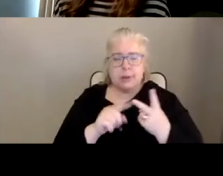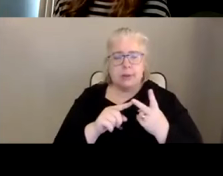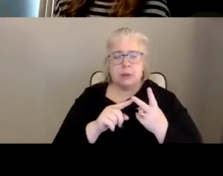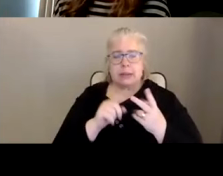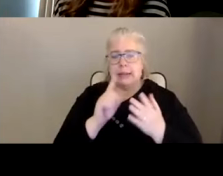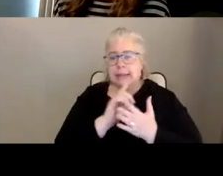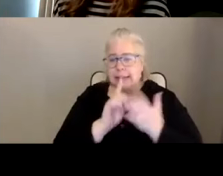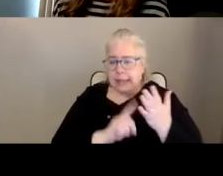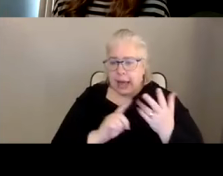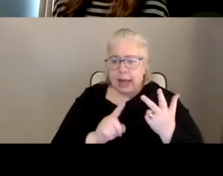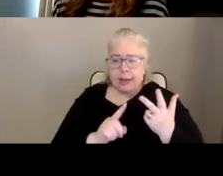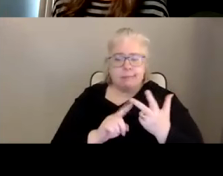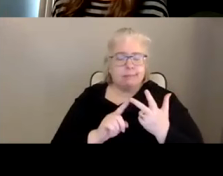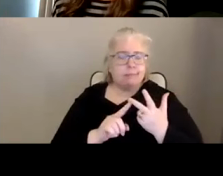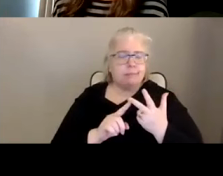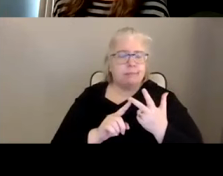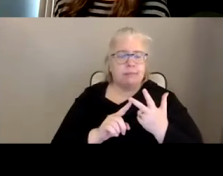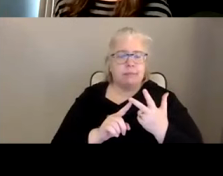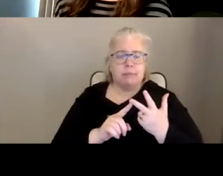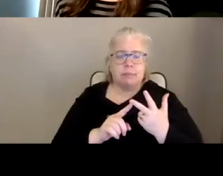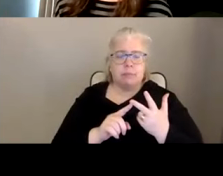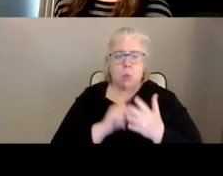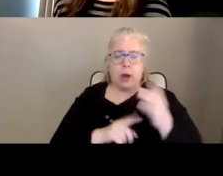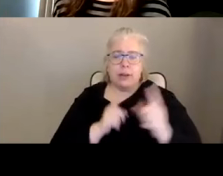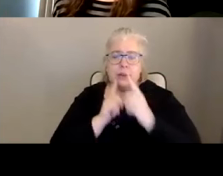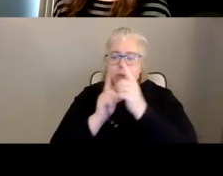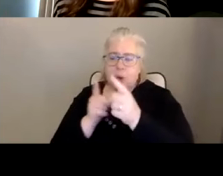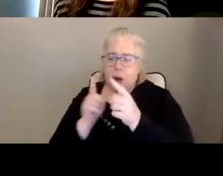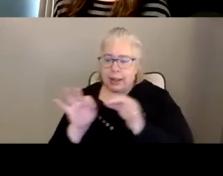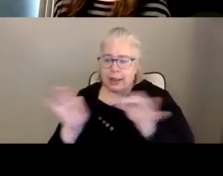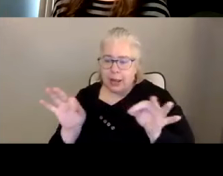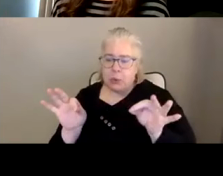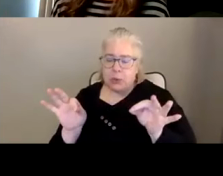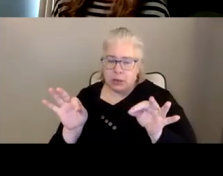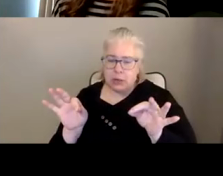What are the target languages that we need to consider?